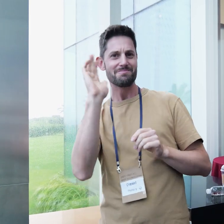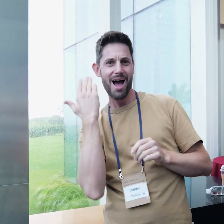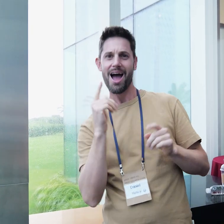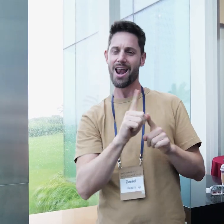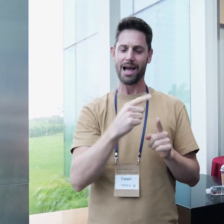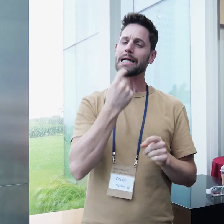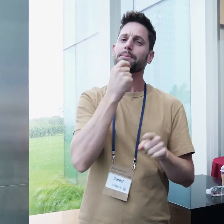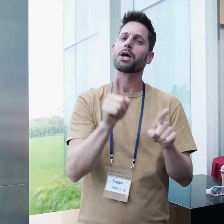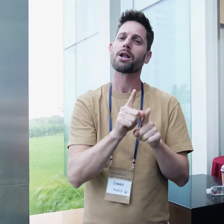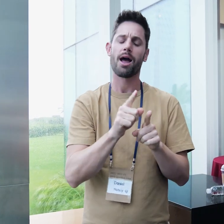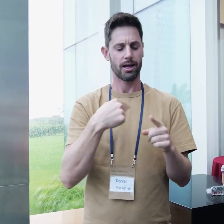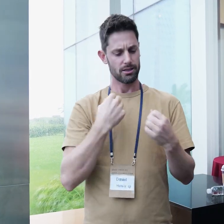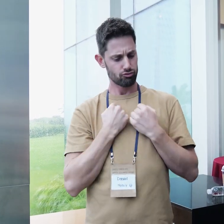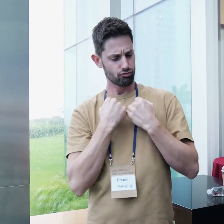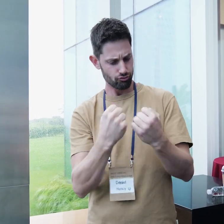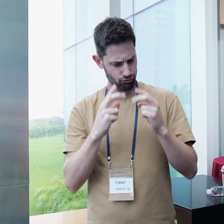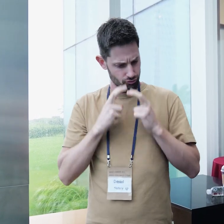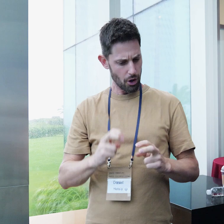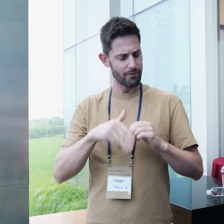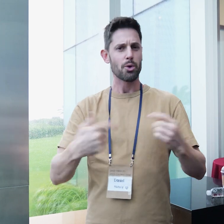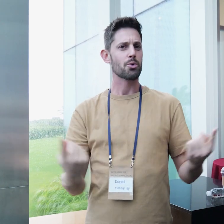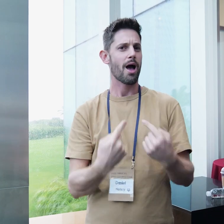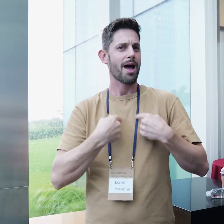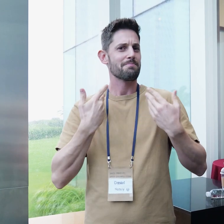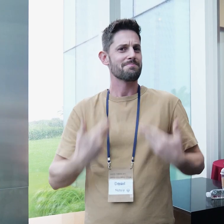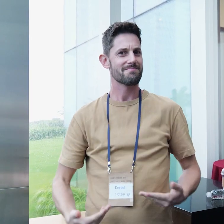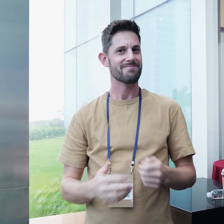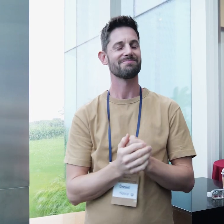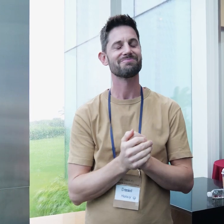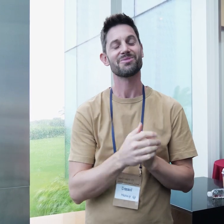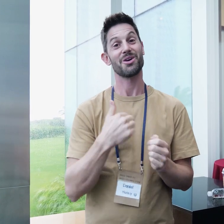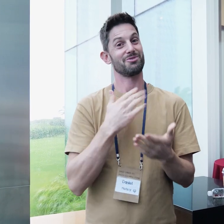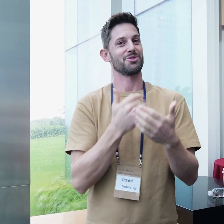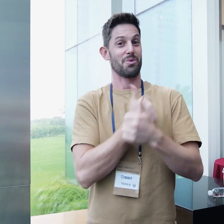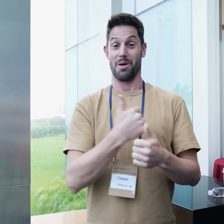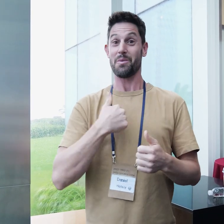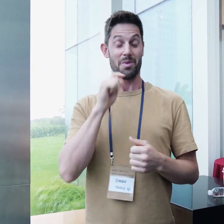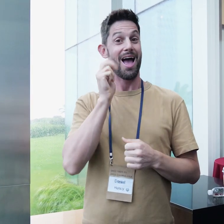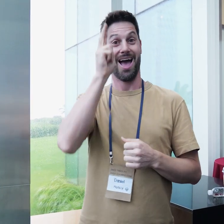my experience was, and what their experience was. It was an opportunity to dig deeper into my own identity as a coda.